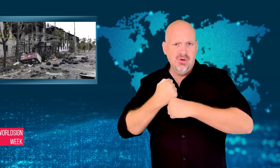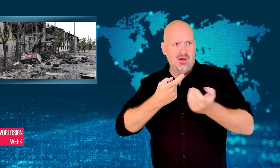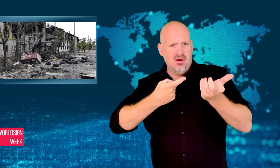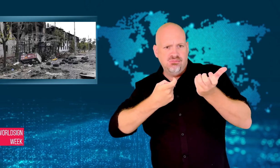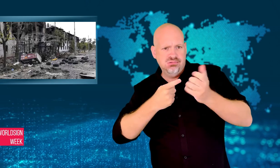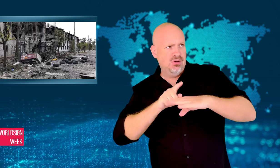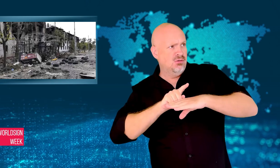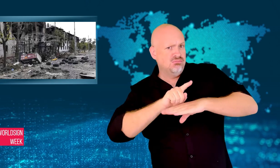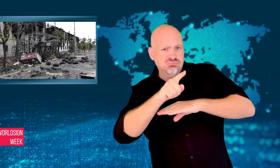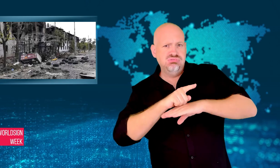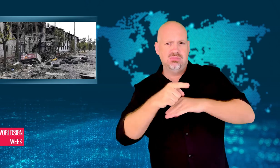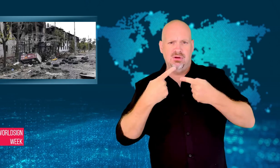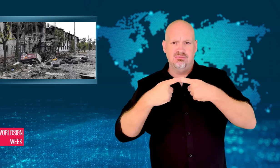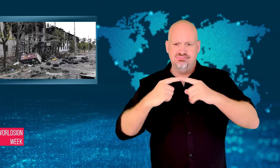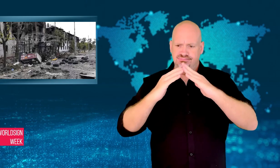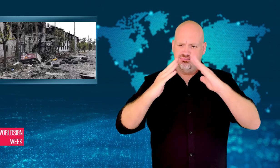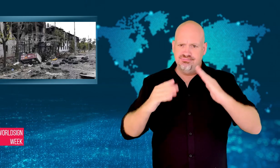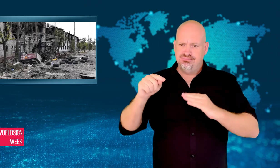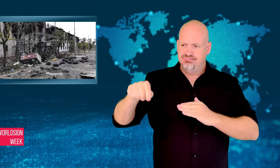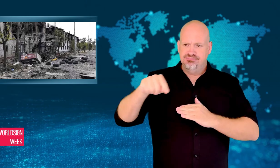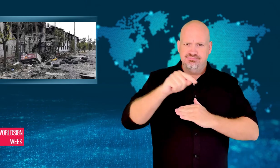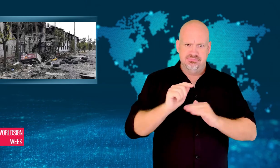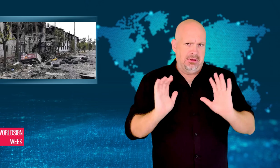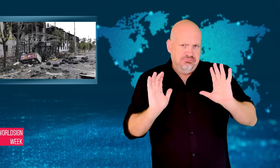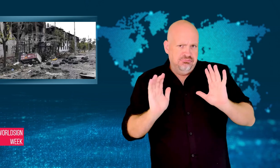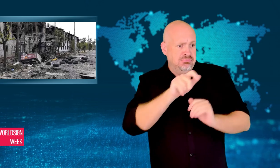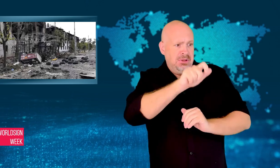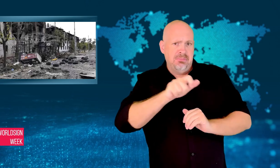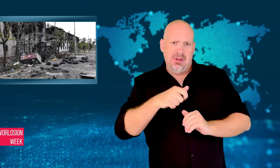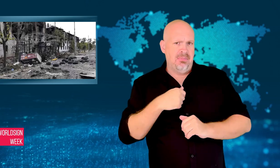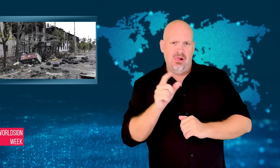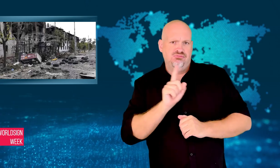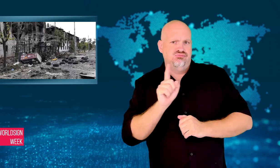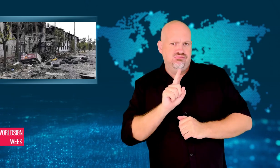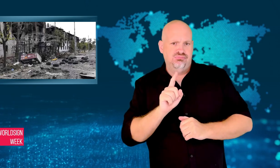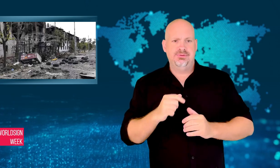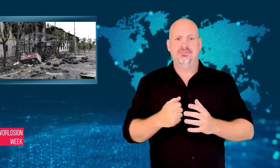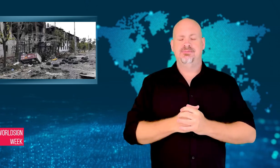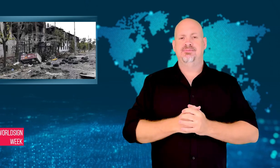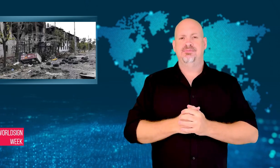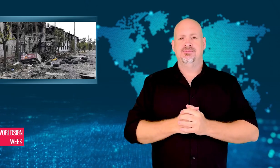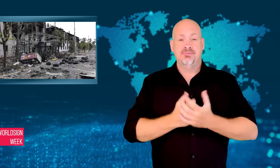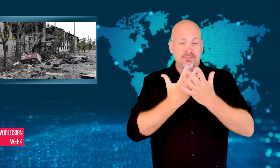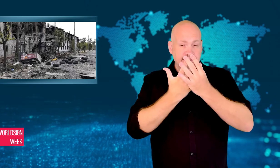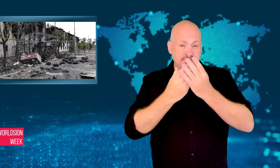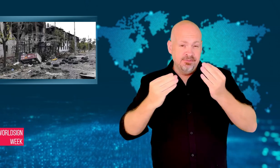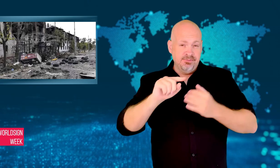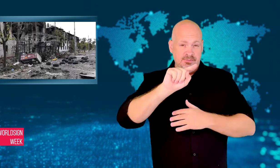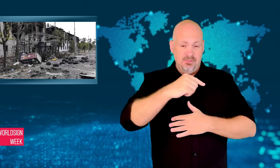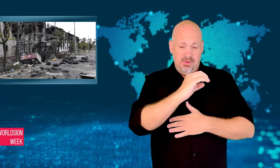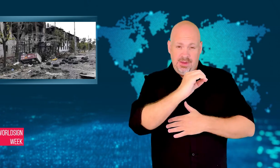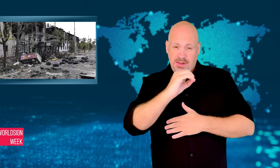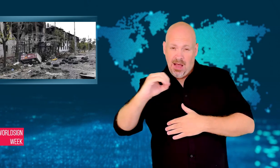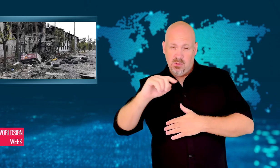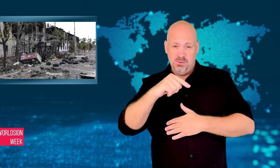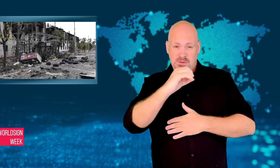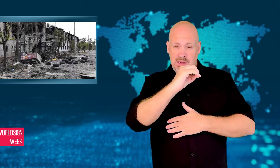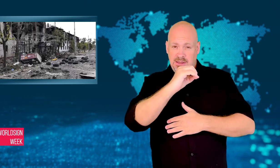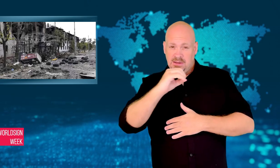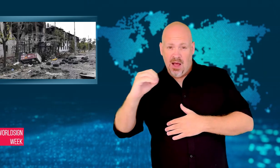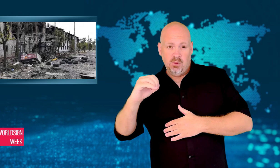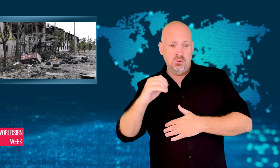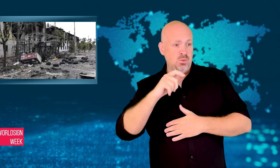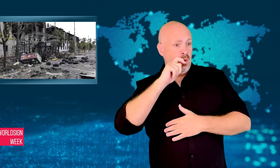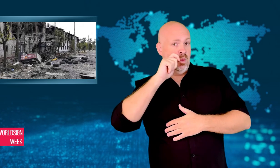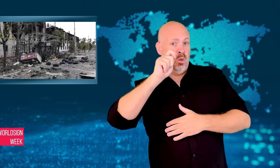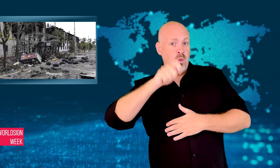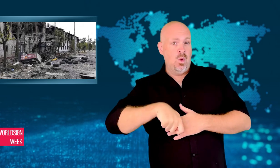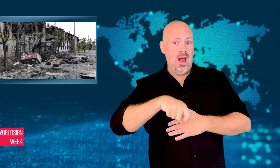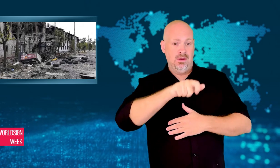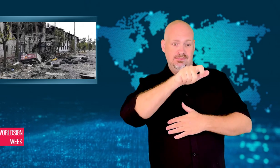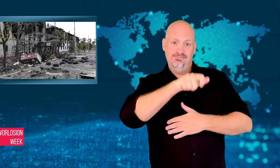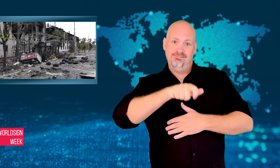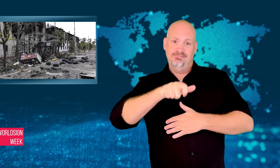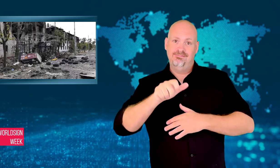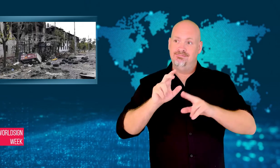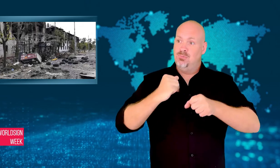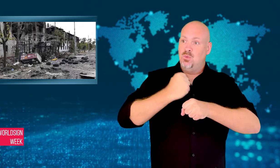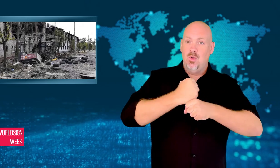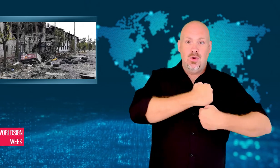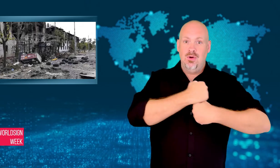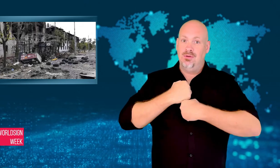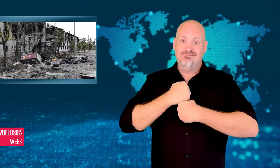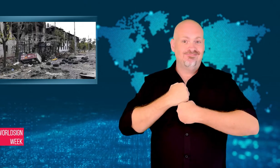Thousands of Ukrainian citizens have been killed or wounded.